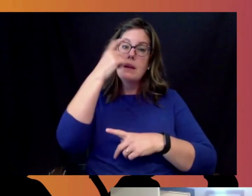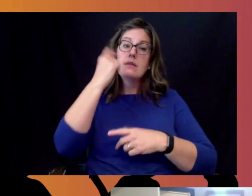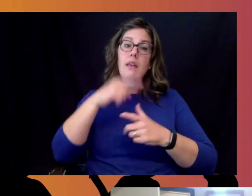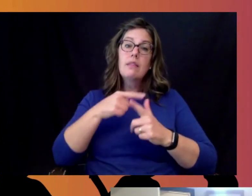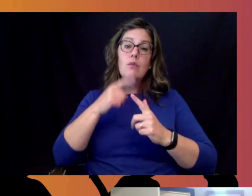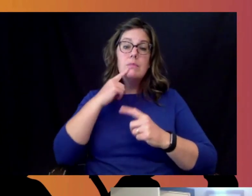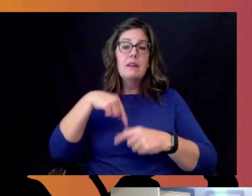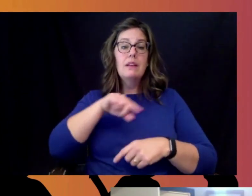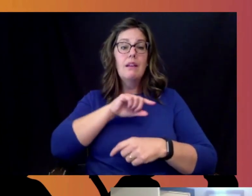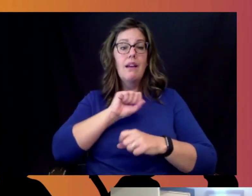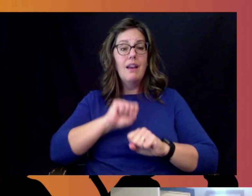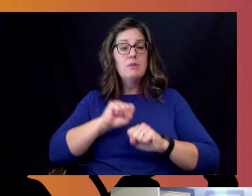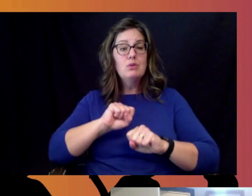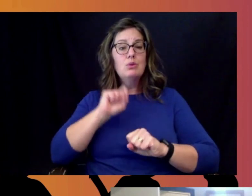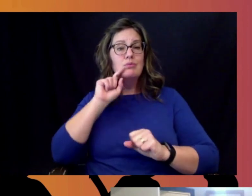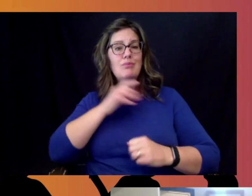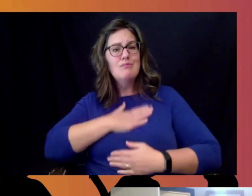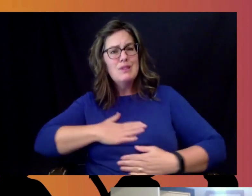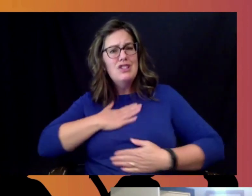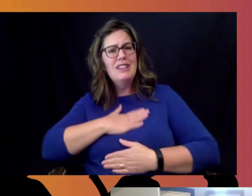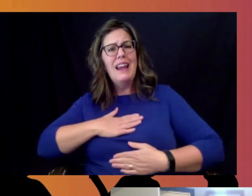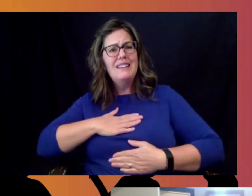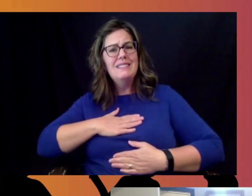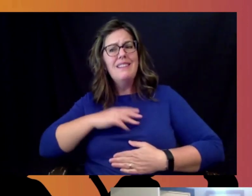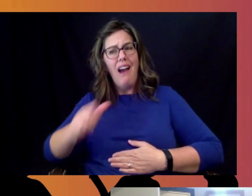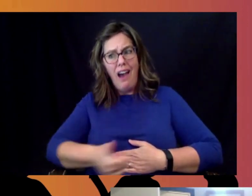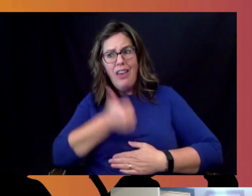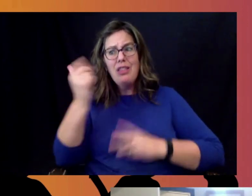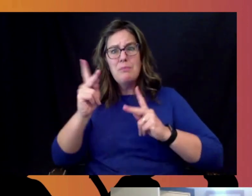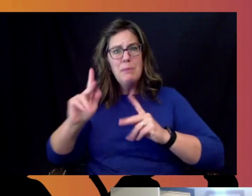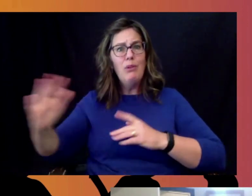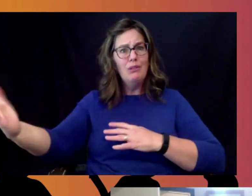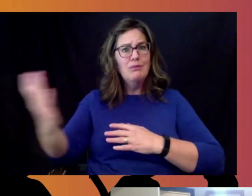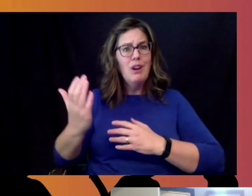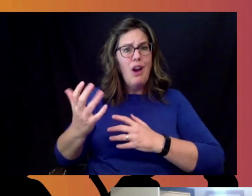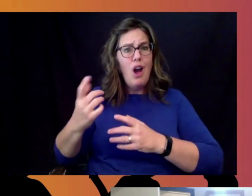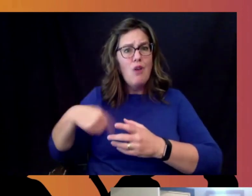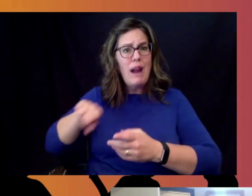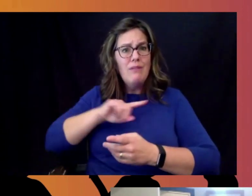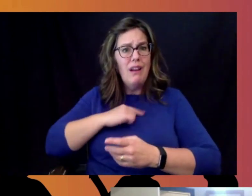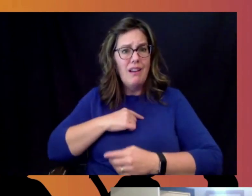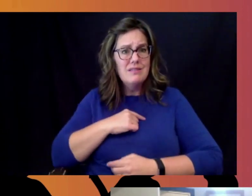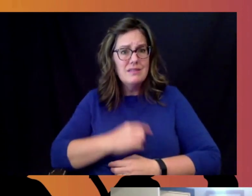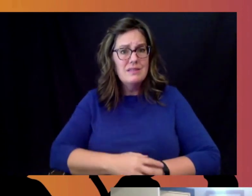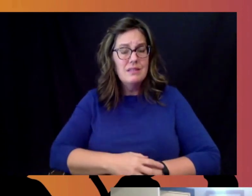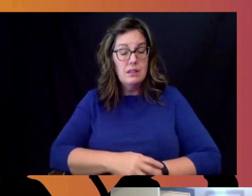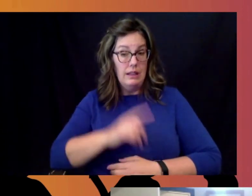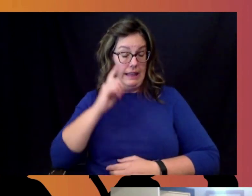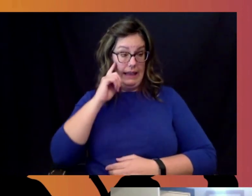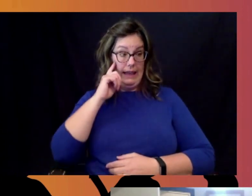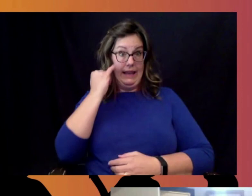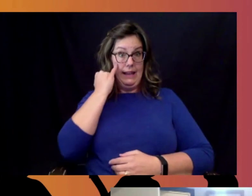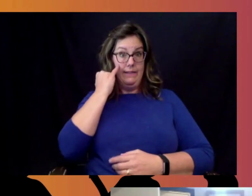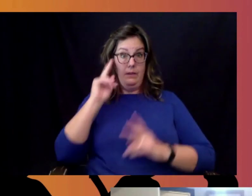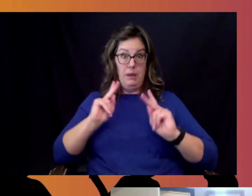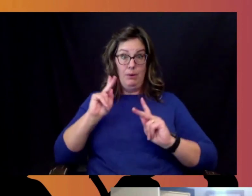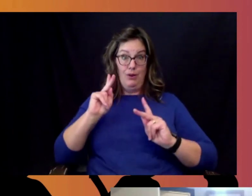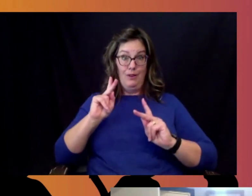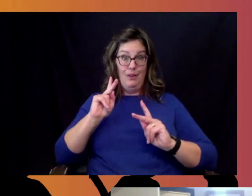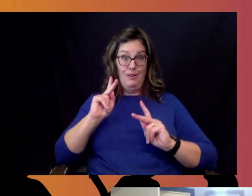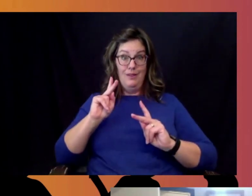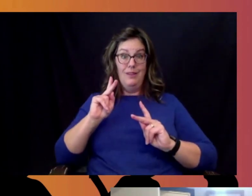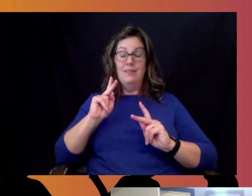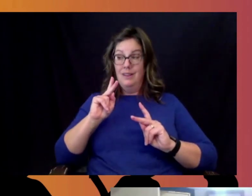others around us so much more absolutely if if people around you hear you shouting out you know